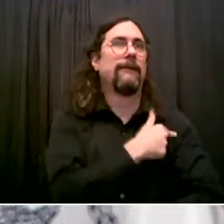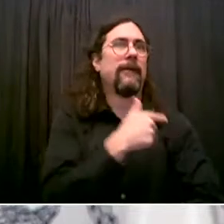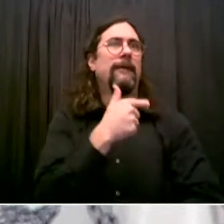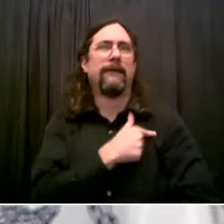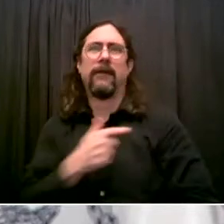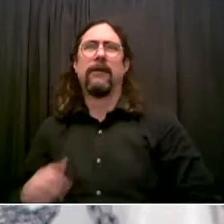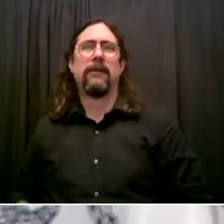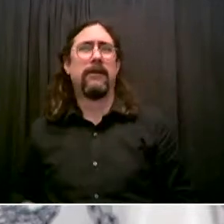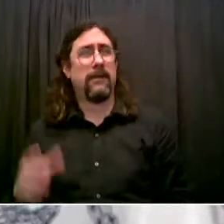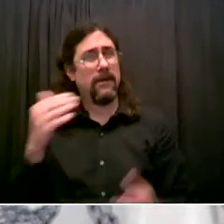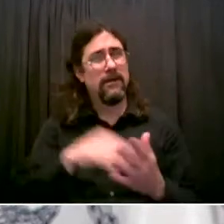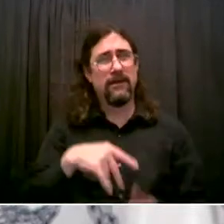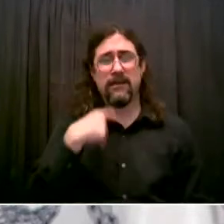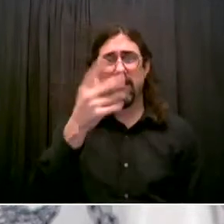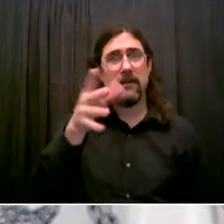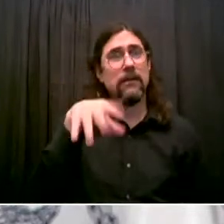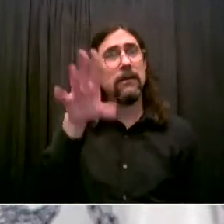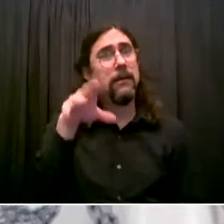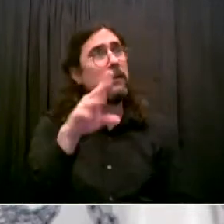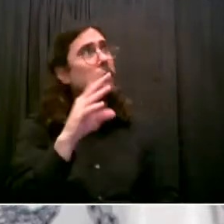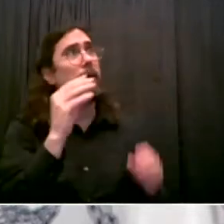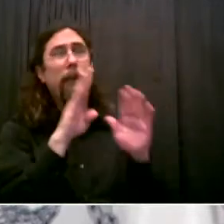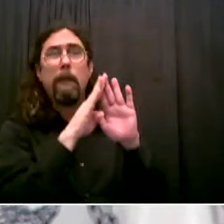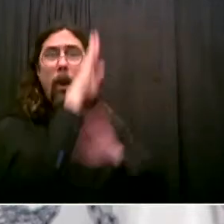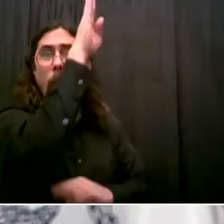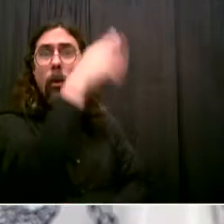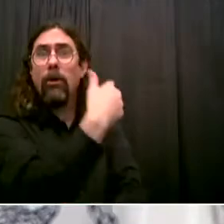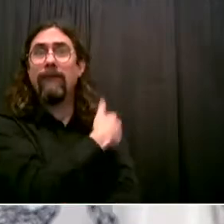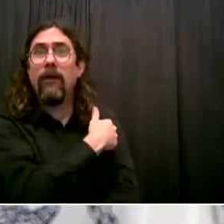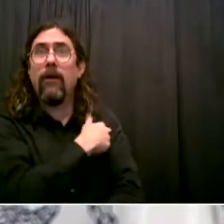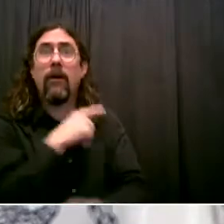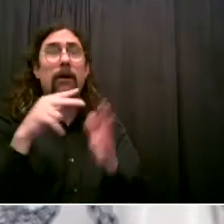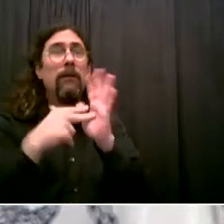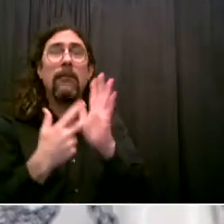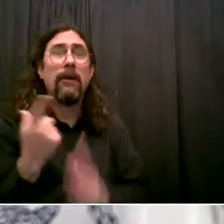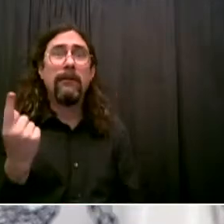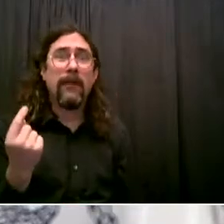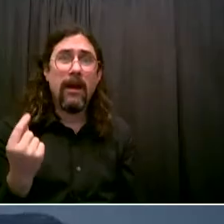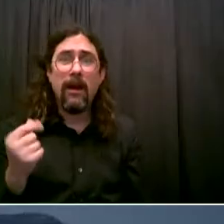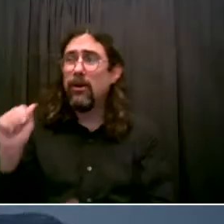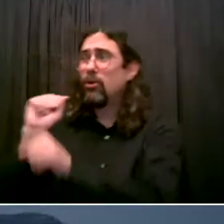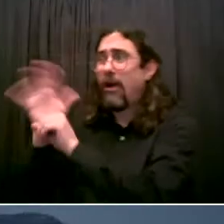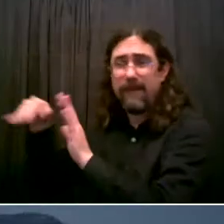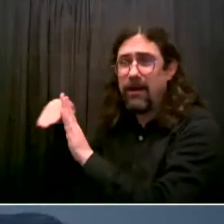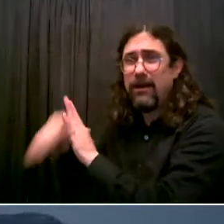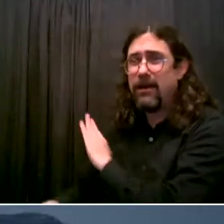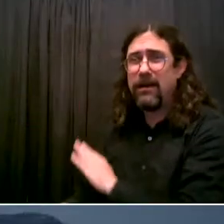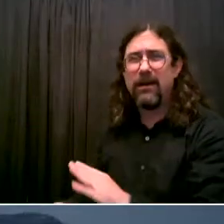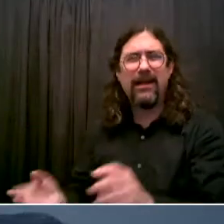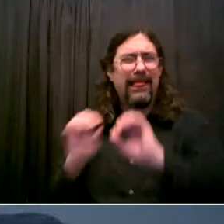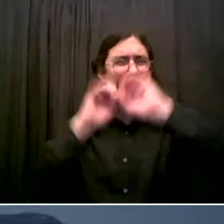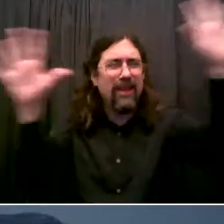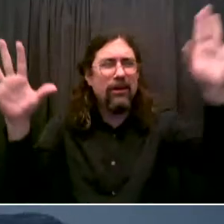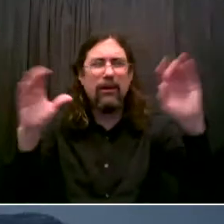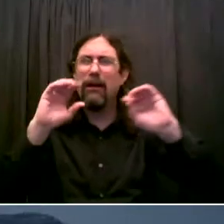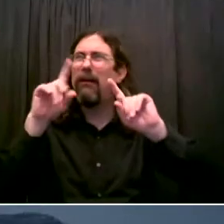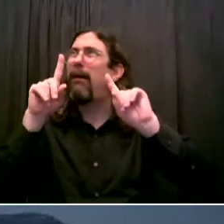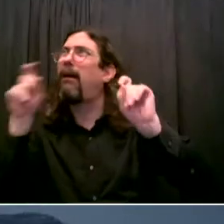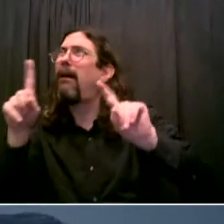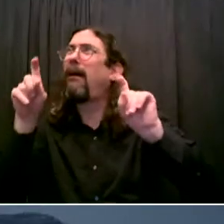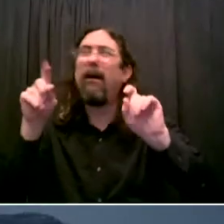LET ME DO IT AGAIN, MORE